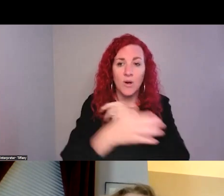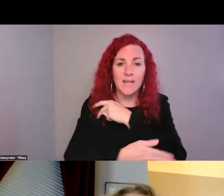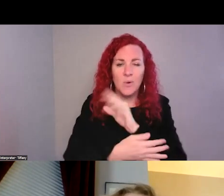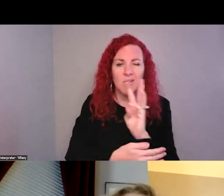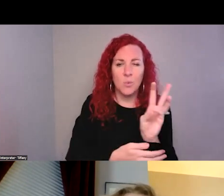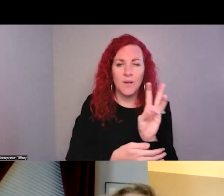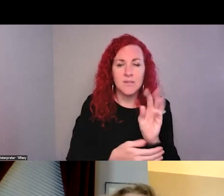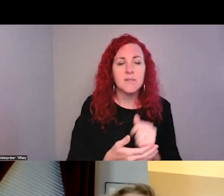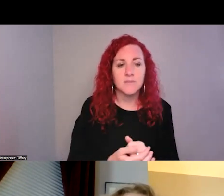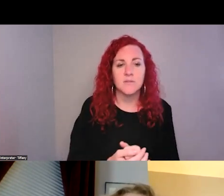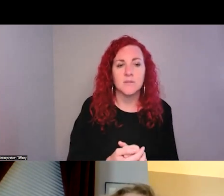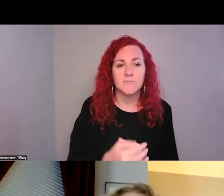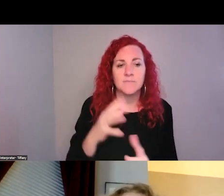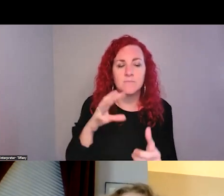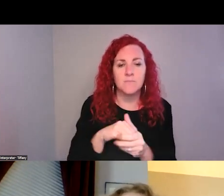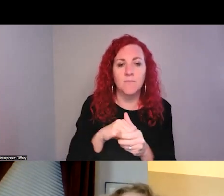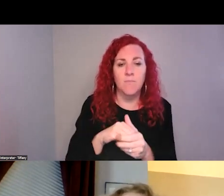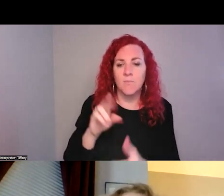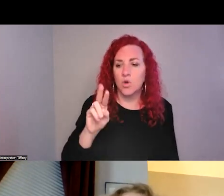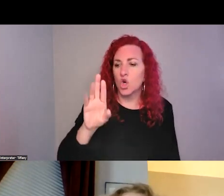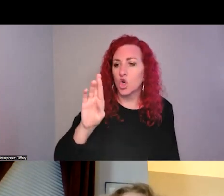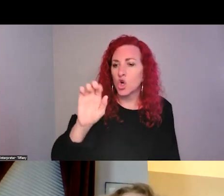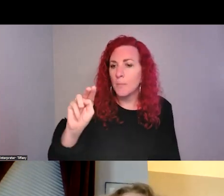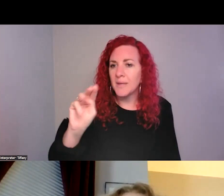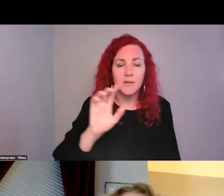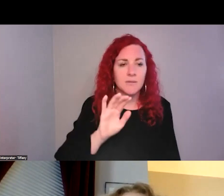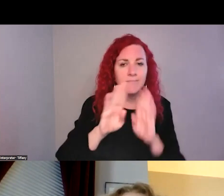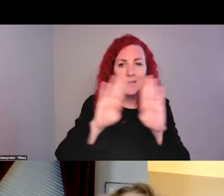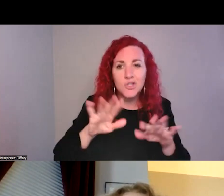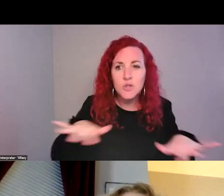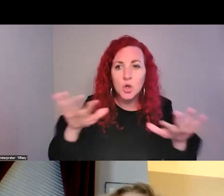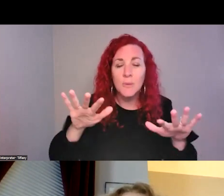THAT INCLUDES URBAN, SUBURBAN AND RURAL AREAS AS WELL.